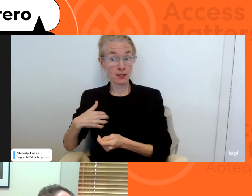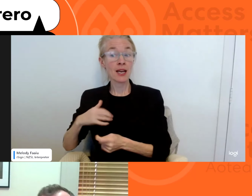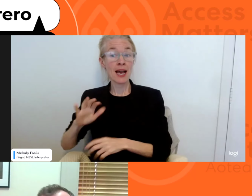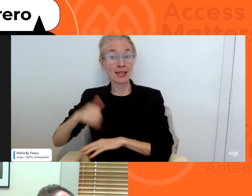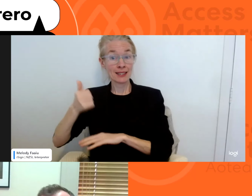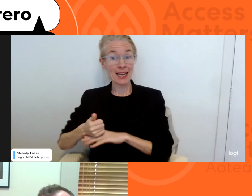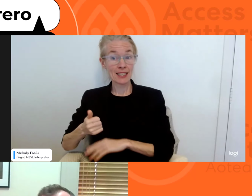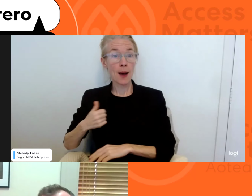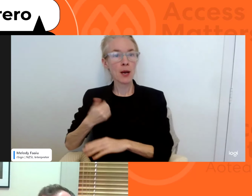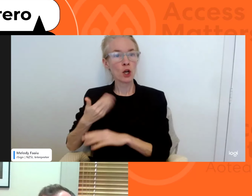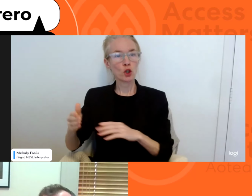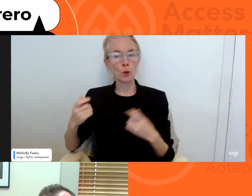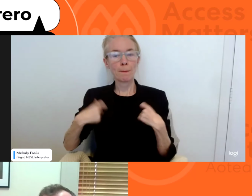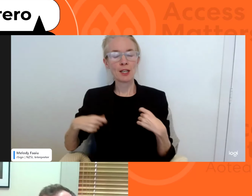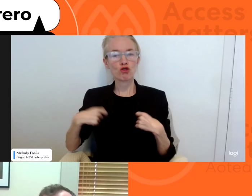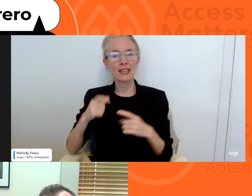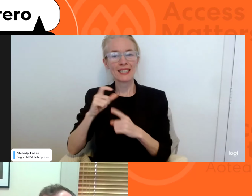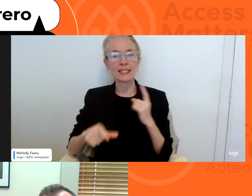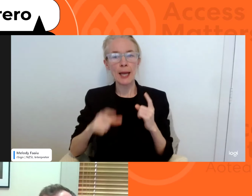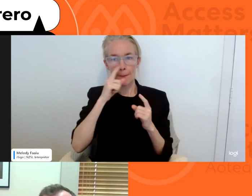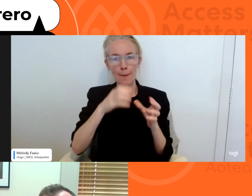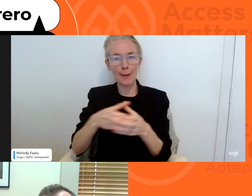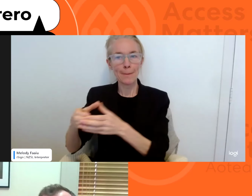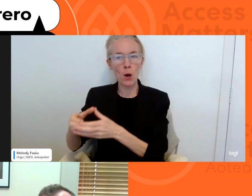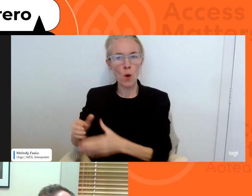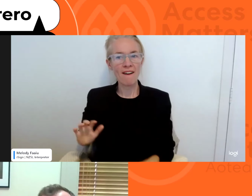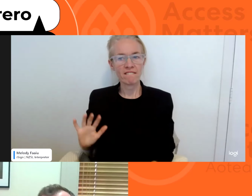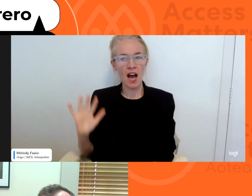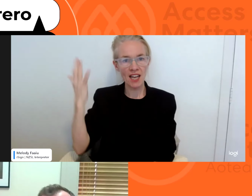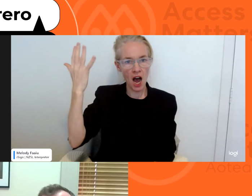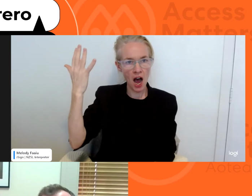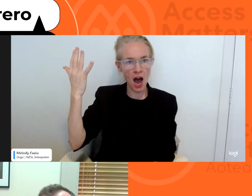part of the role of that ministry was to work across government agencies